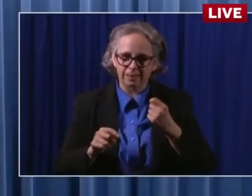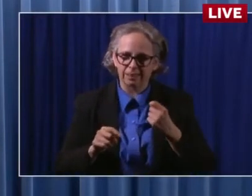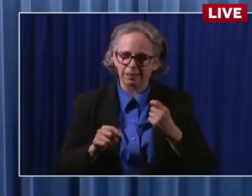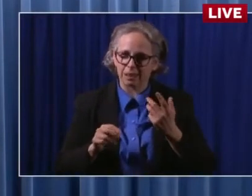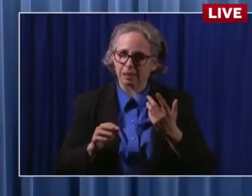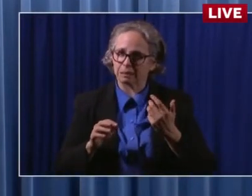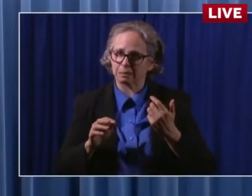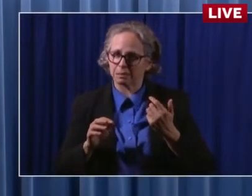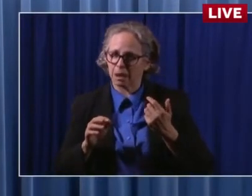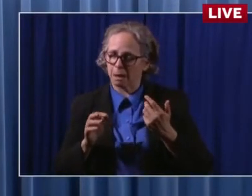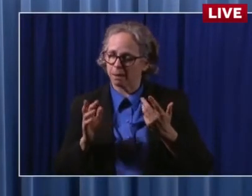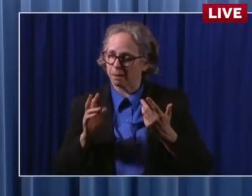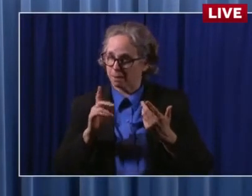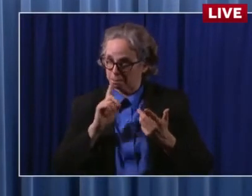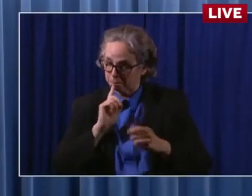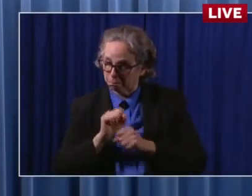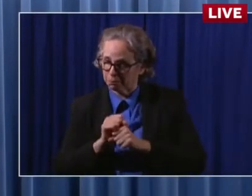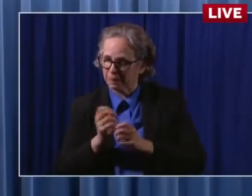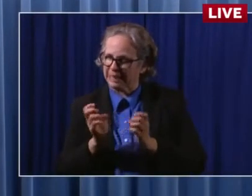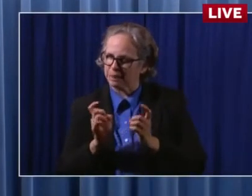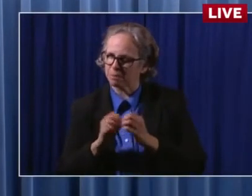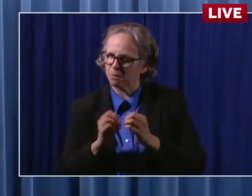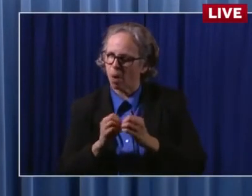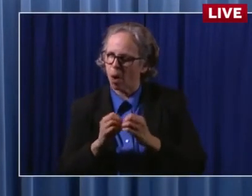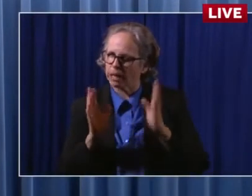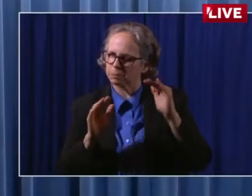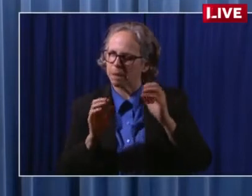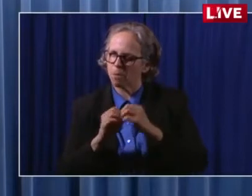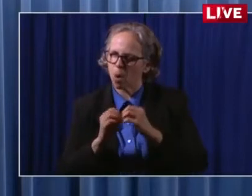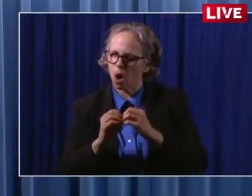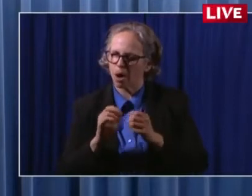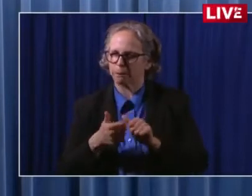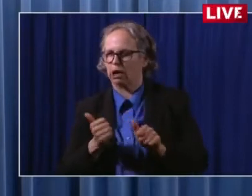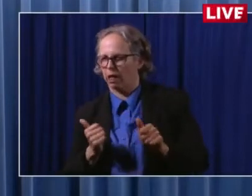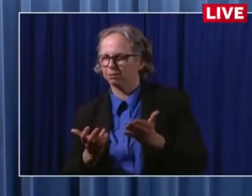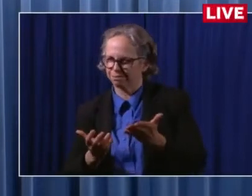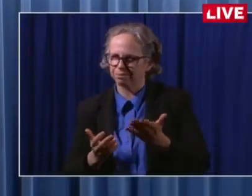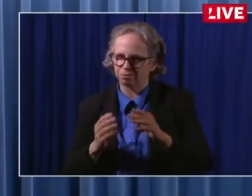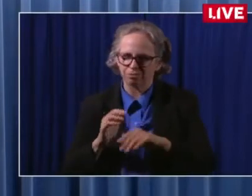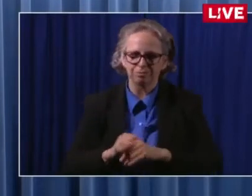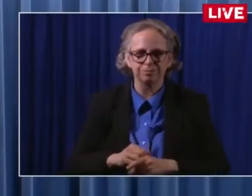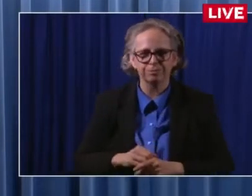DUE TO CLINICAL AND REPORTING BACK THESE NUMBERS MAY CONTINUE TO GROW FOR THIS PERIOD.